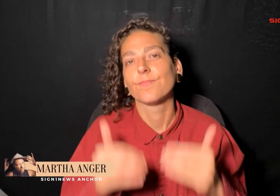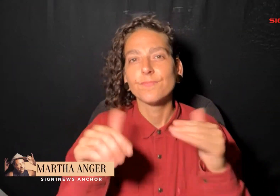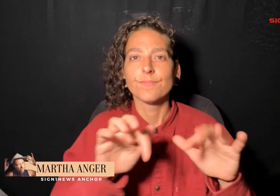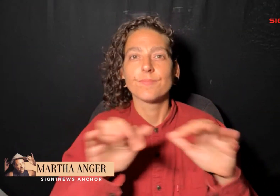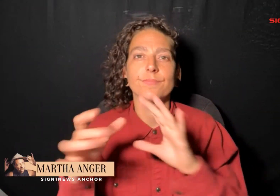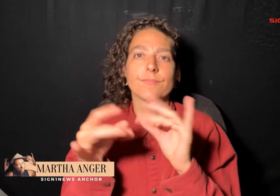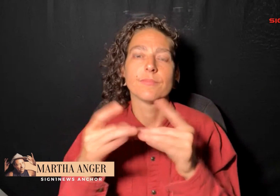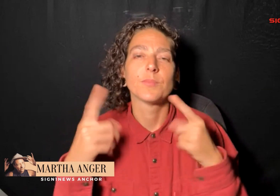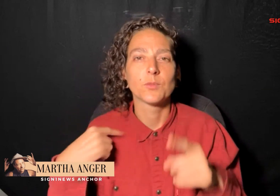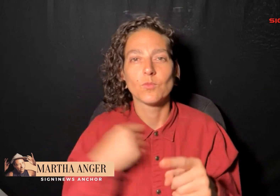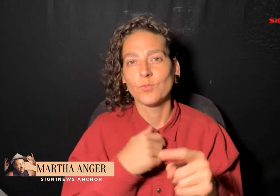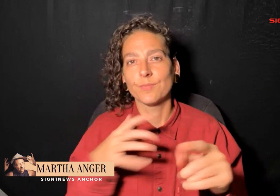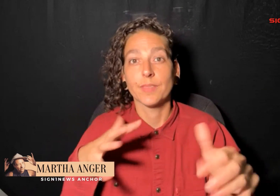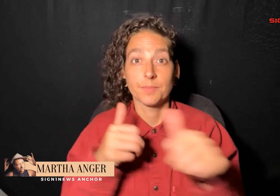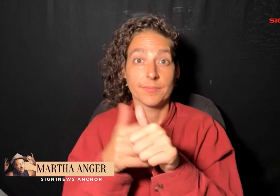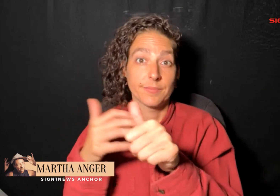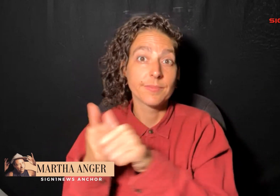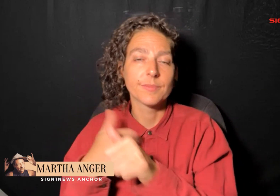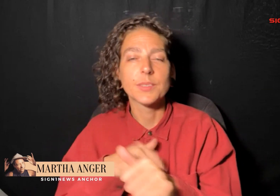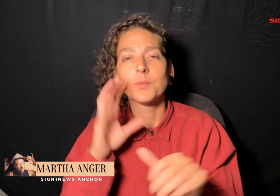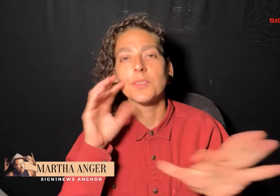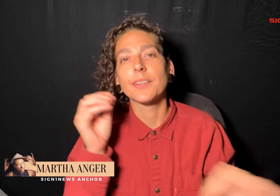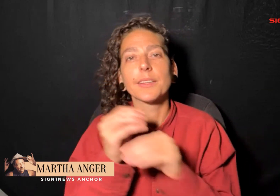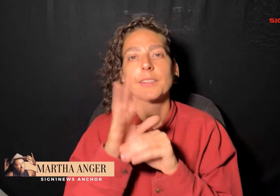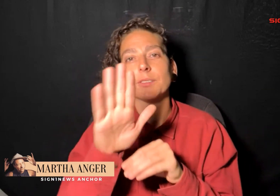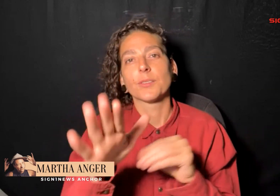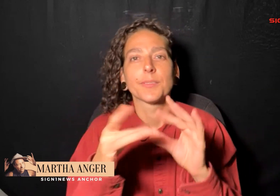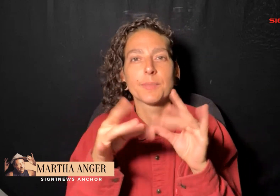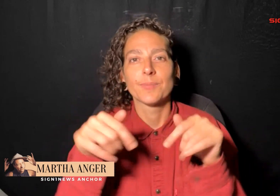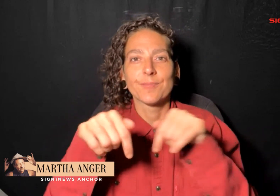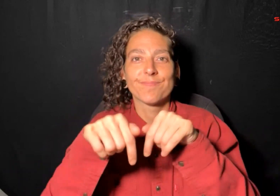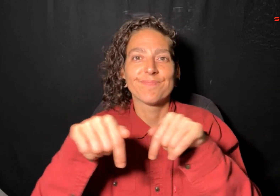stories making headlines today if you post an interesting comment about this update we